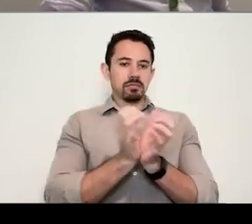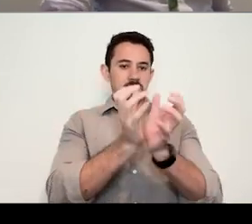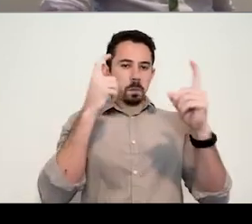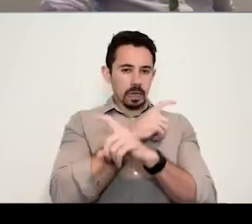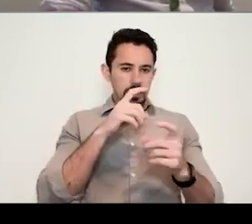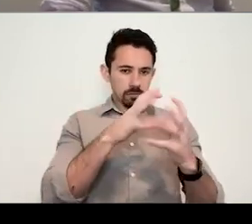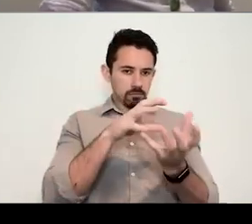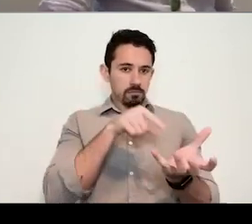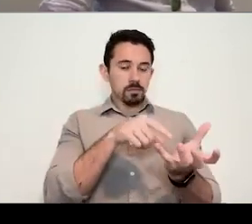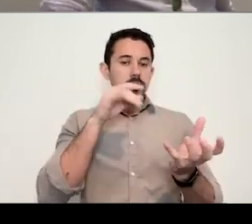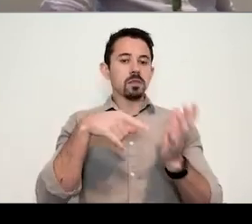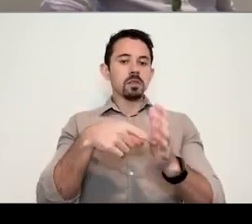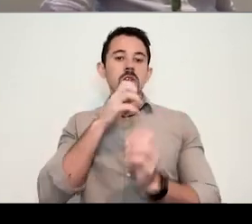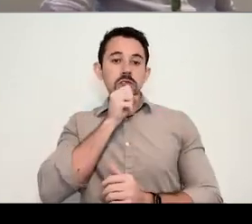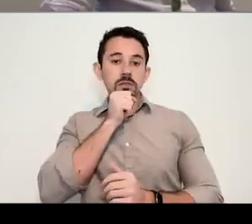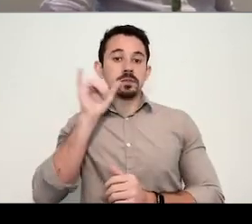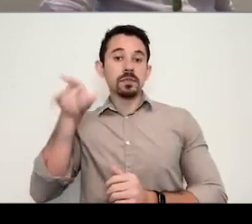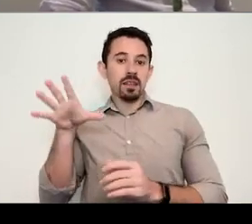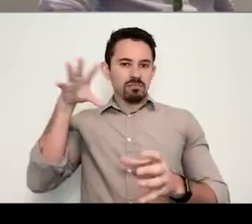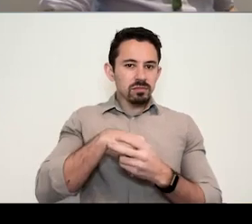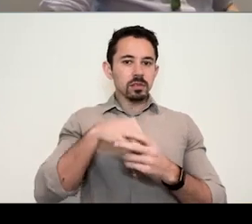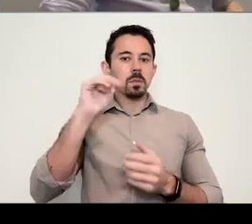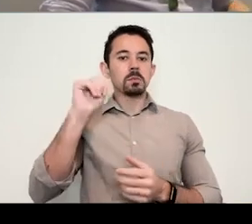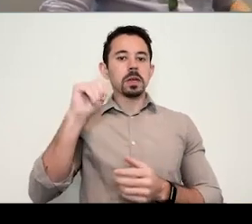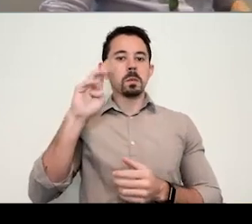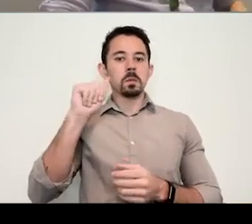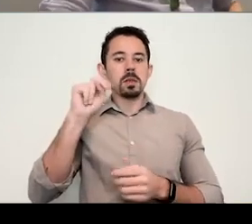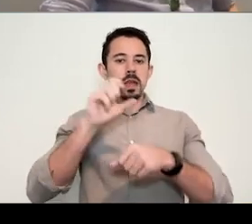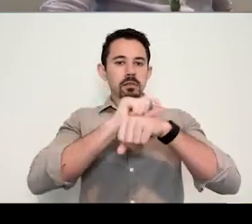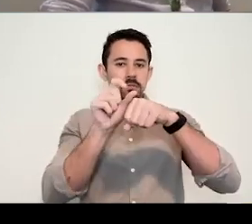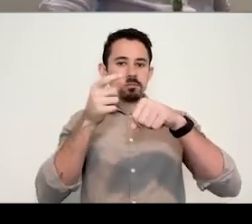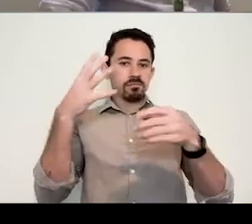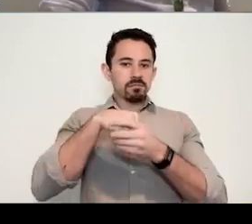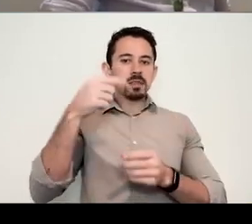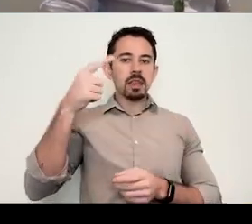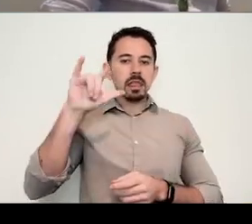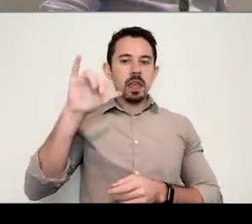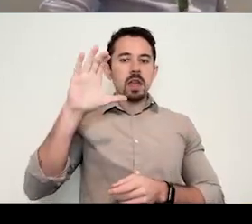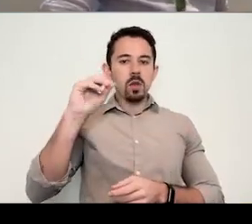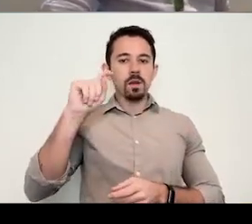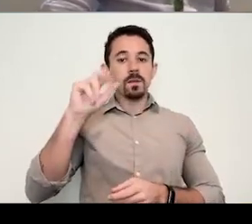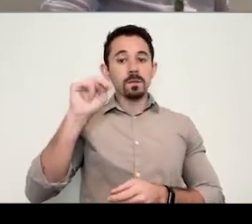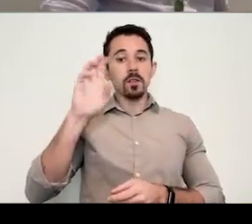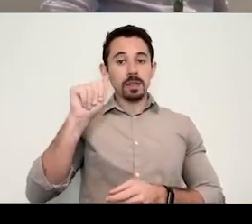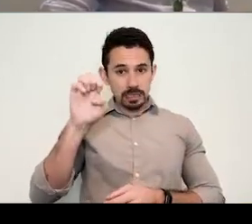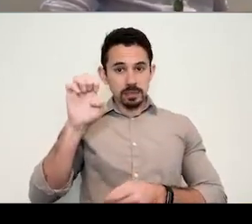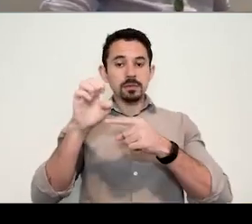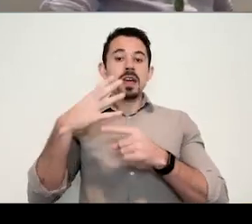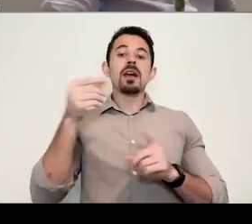is guided by export machinery and exported through a beta barrel porin into the extracellular milieu.